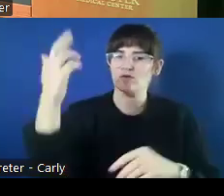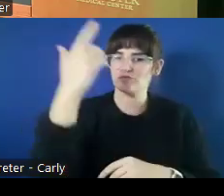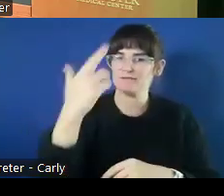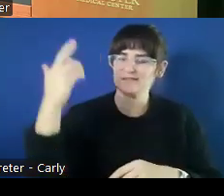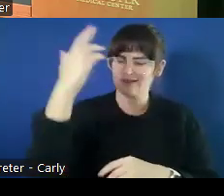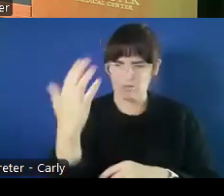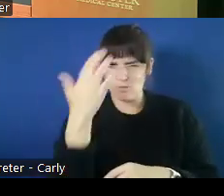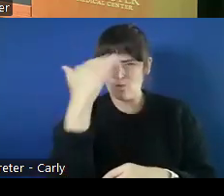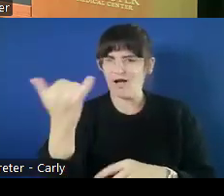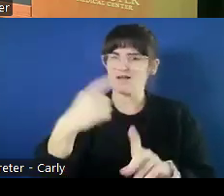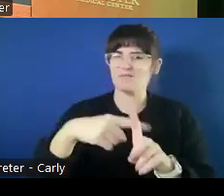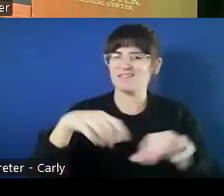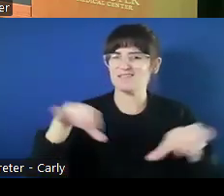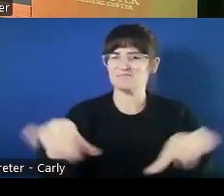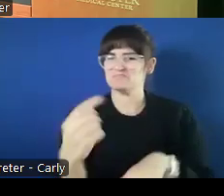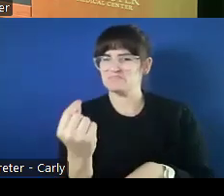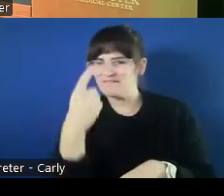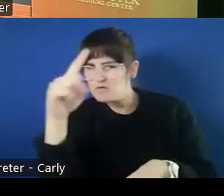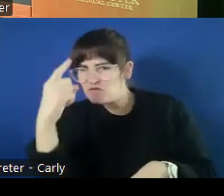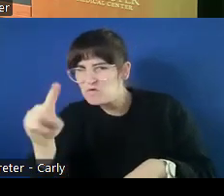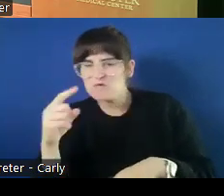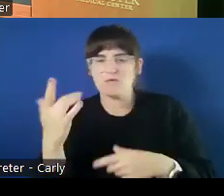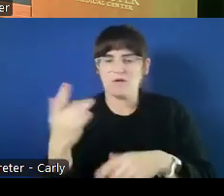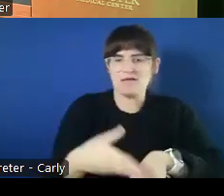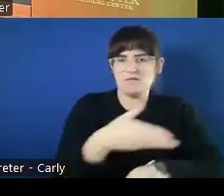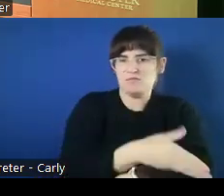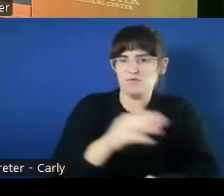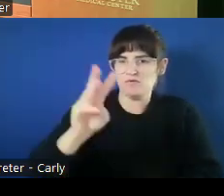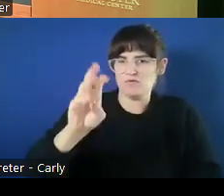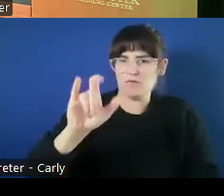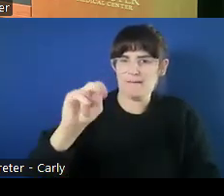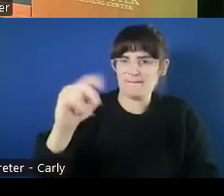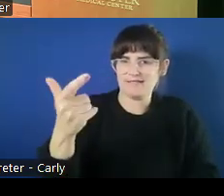doing this why we think it's important to improve well-being and and how we think that'll benefit